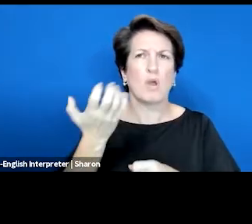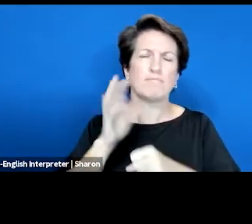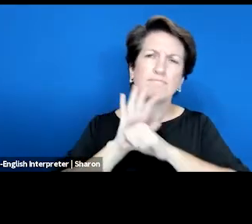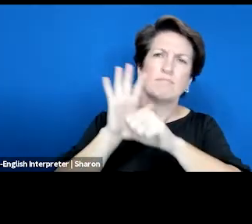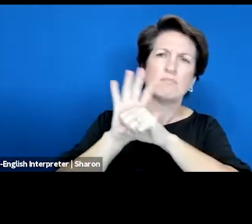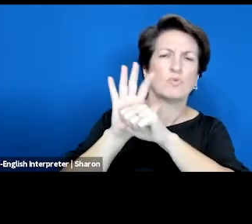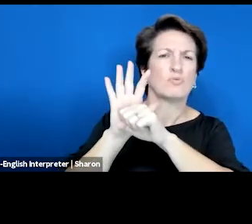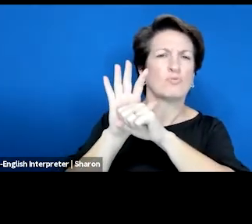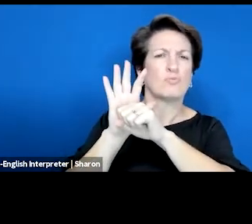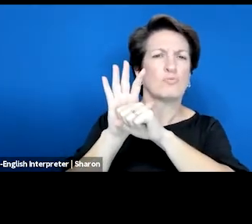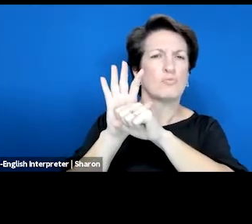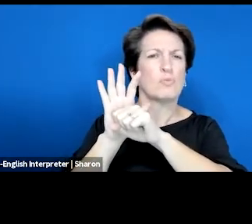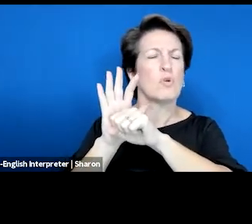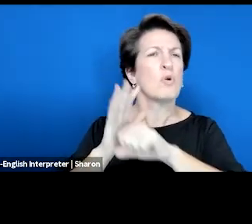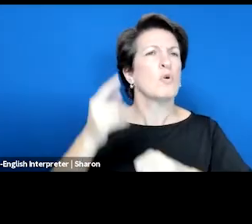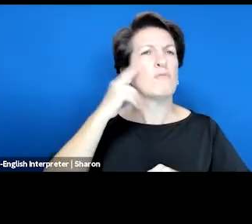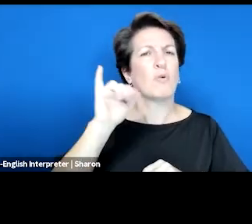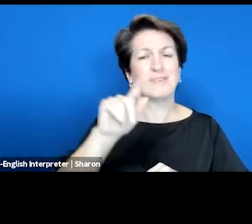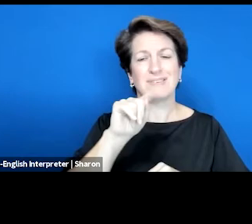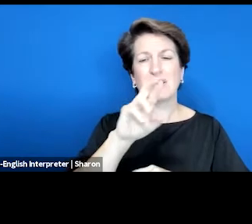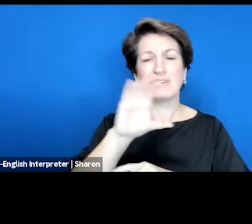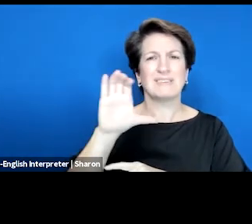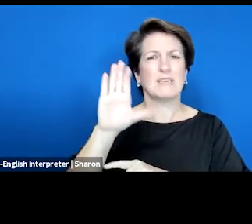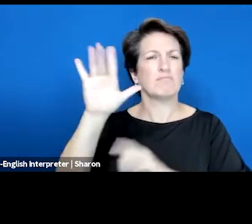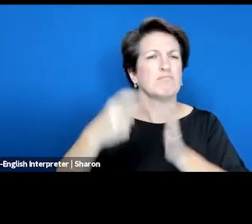living on this land that their